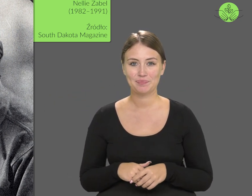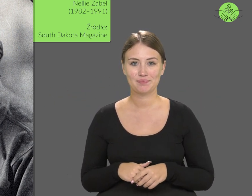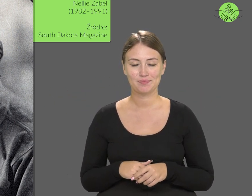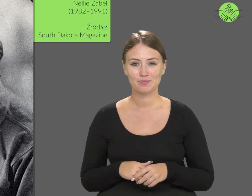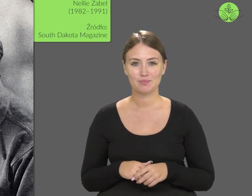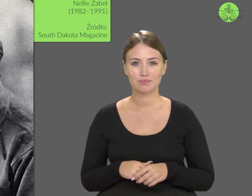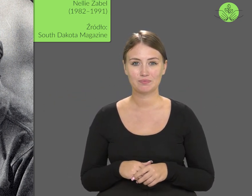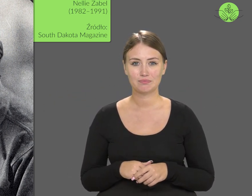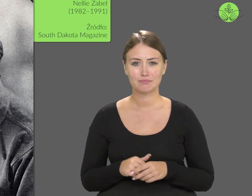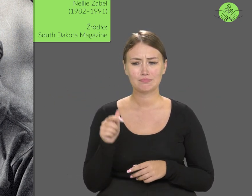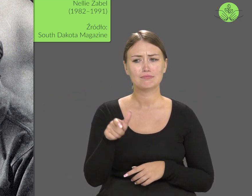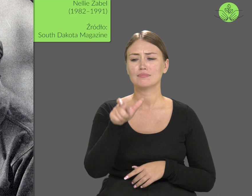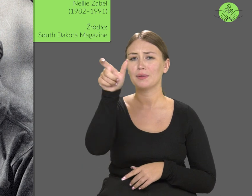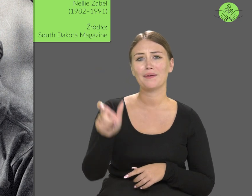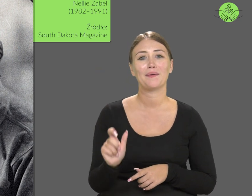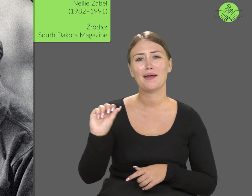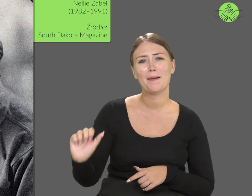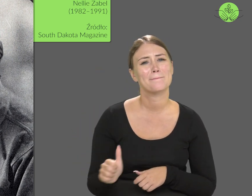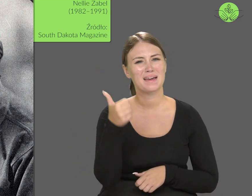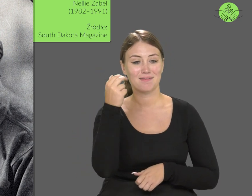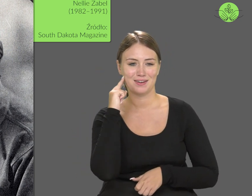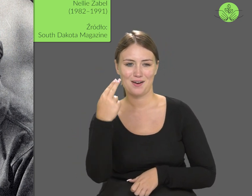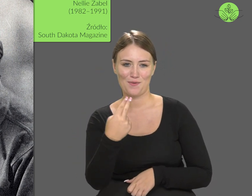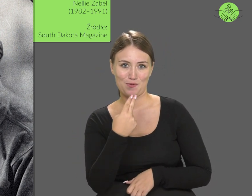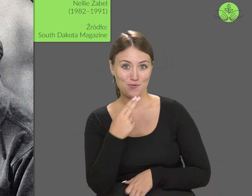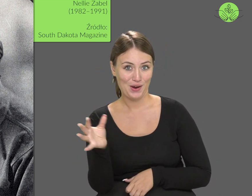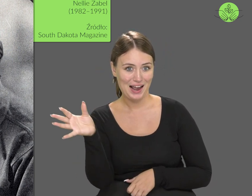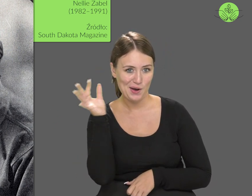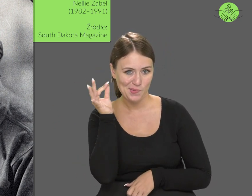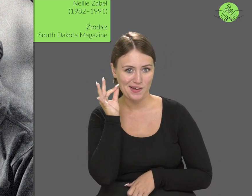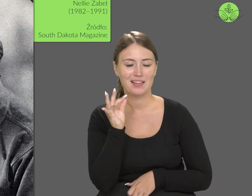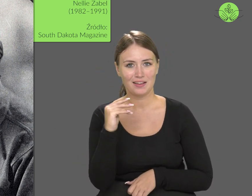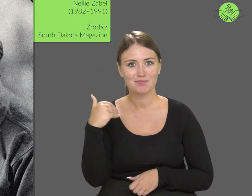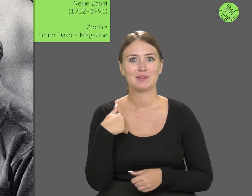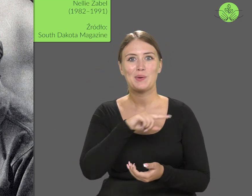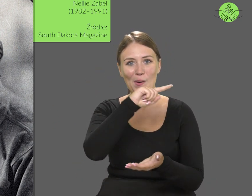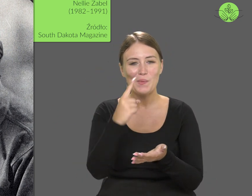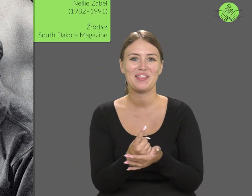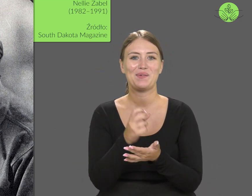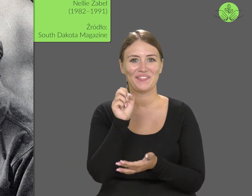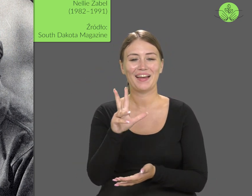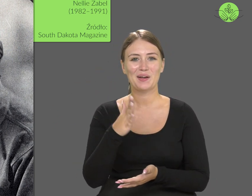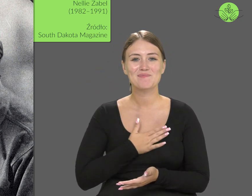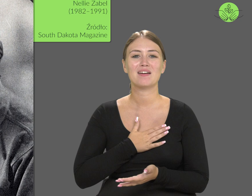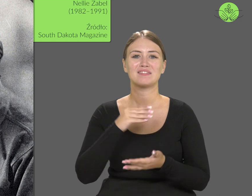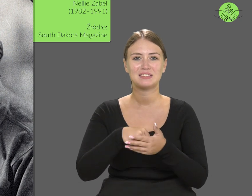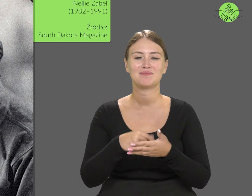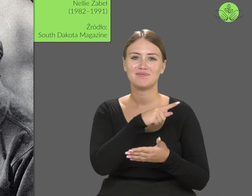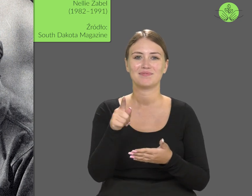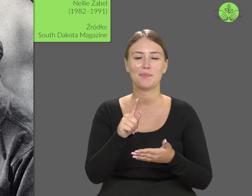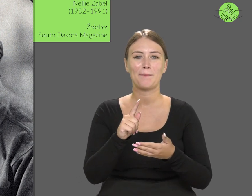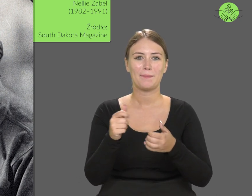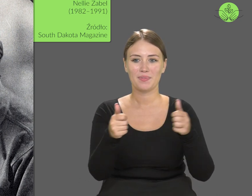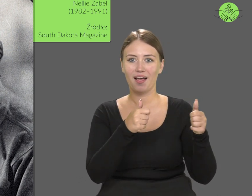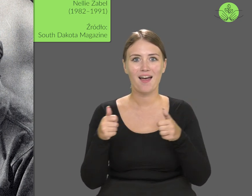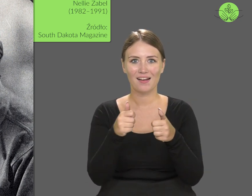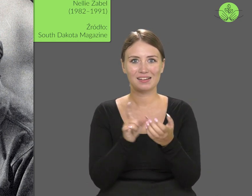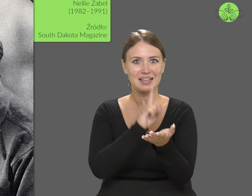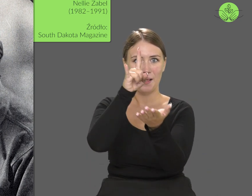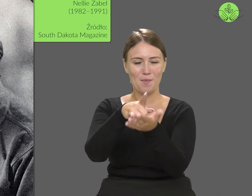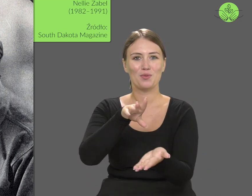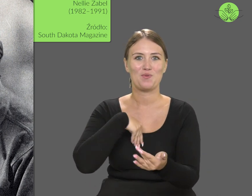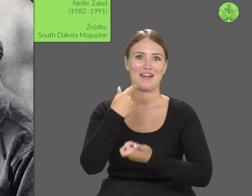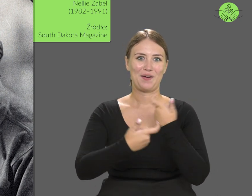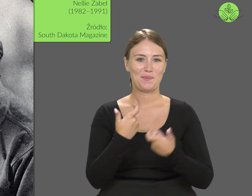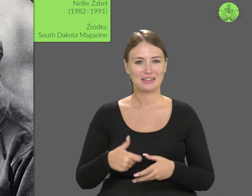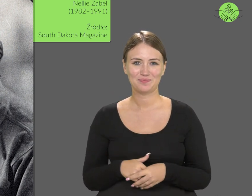She was the first deaf woman to obtain a pilot's license.